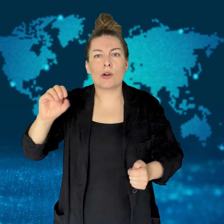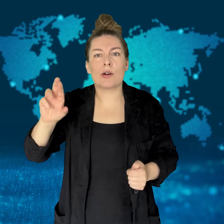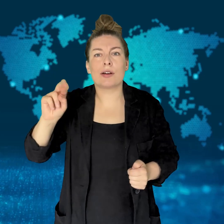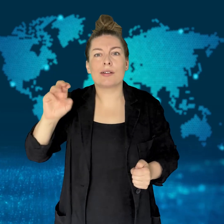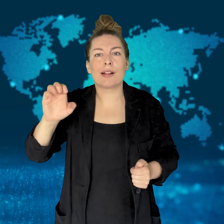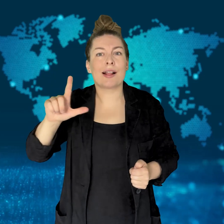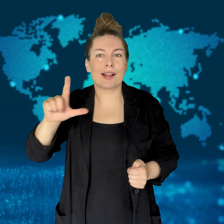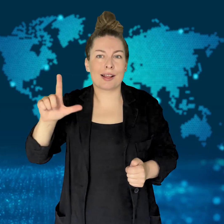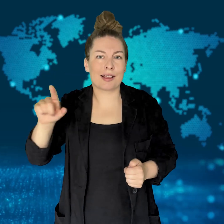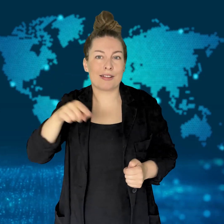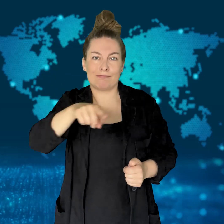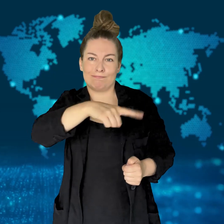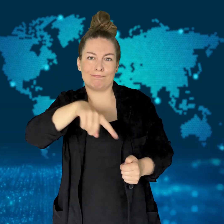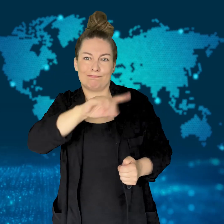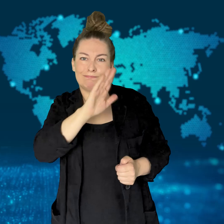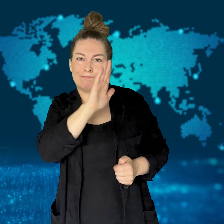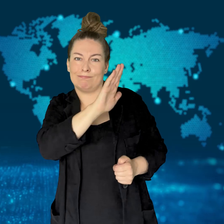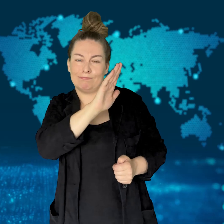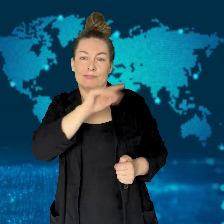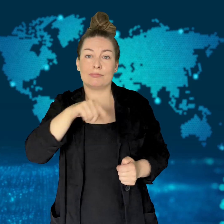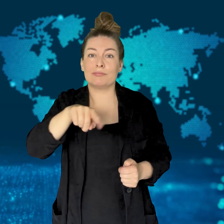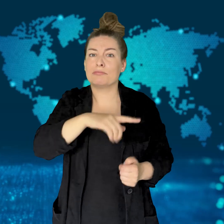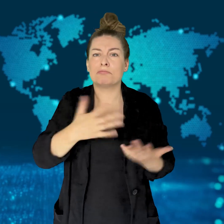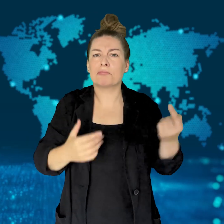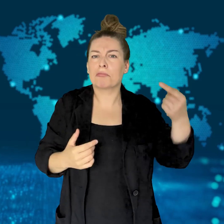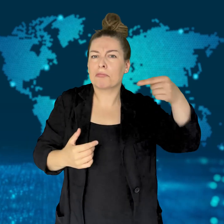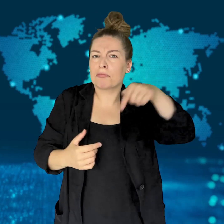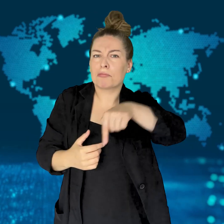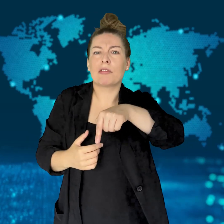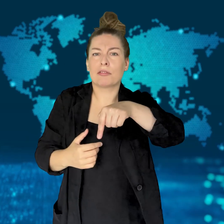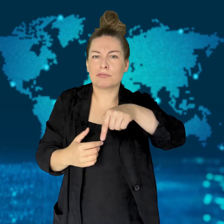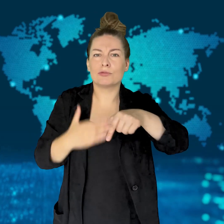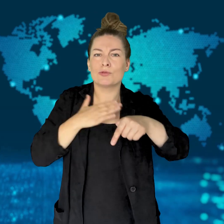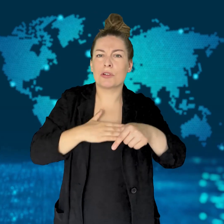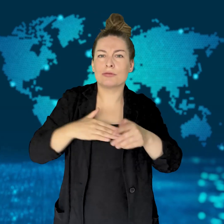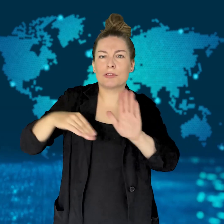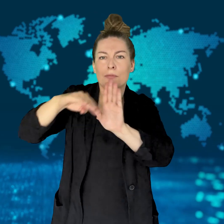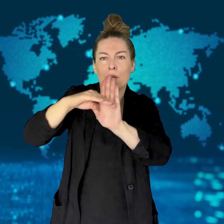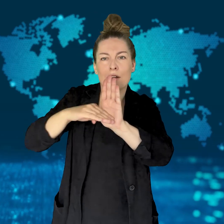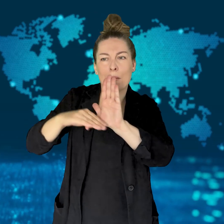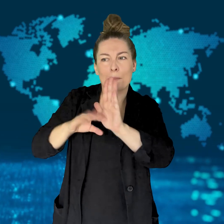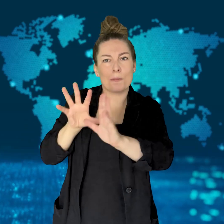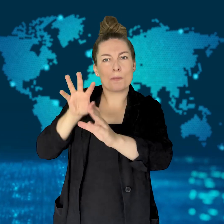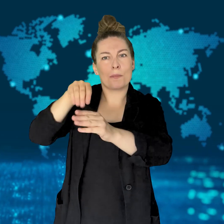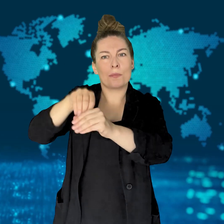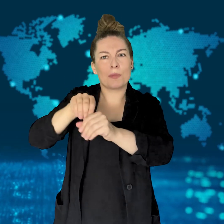The educators are from Cornell College, in the US state of Iowa.